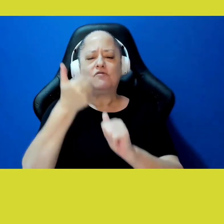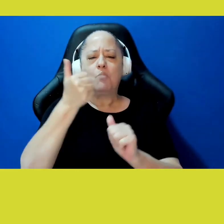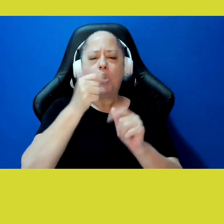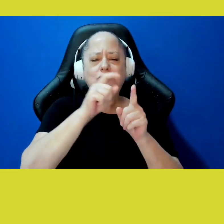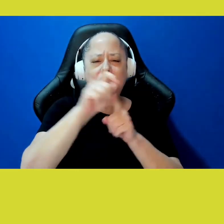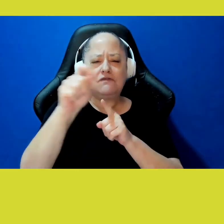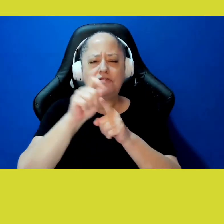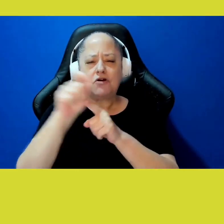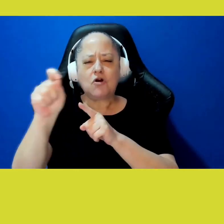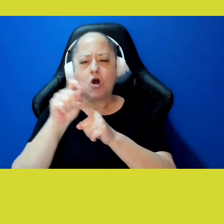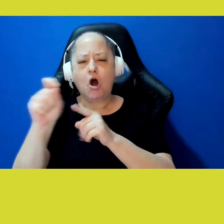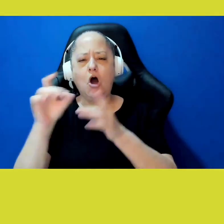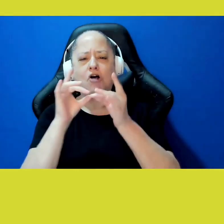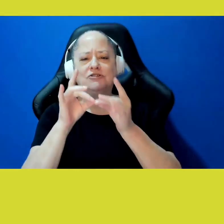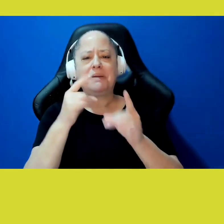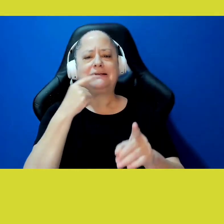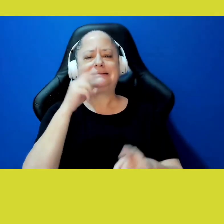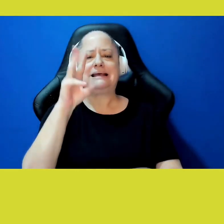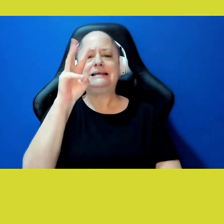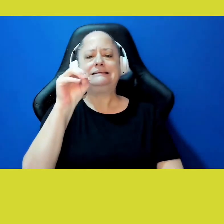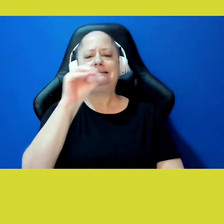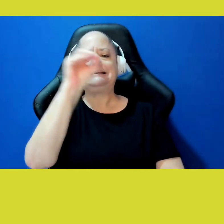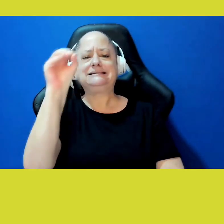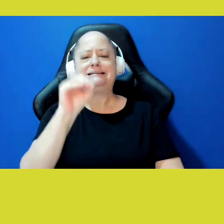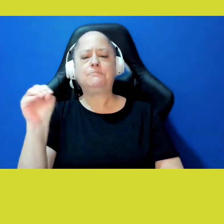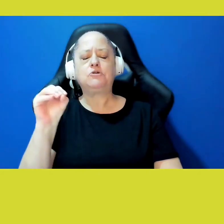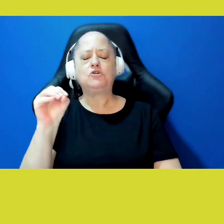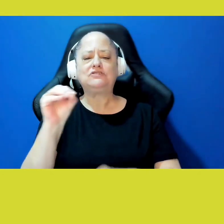And he said, 60% of my calls are about homelessness.